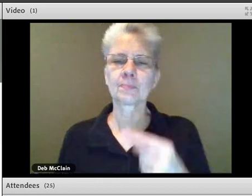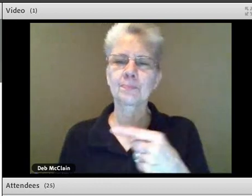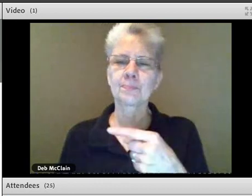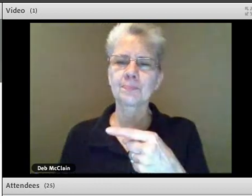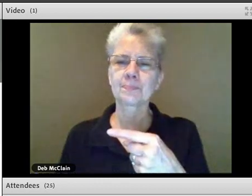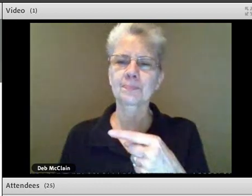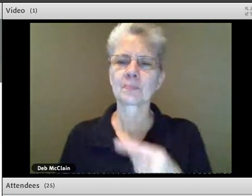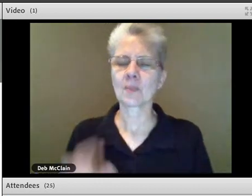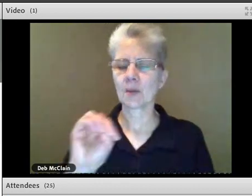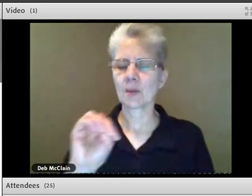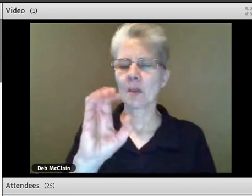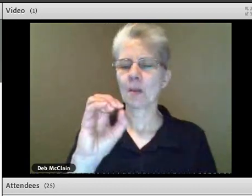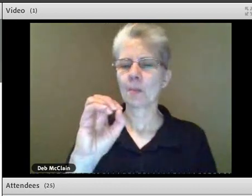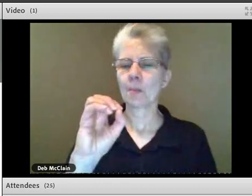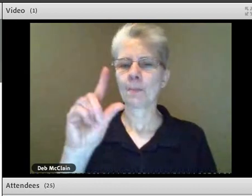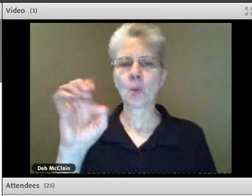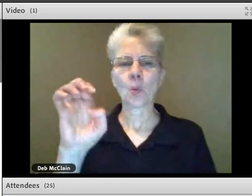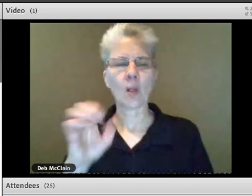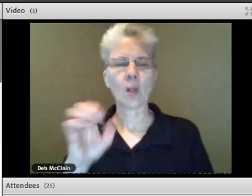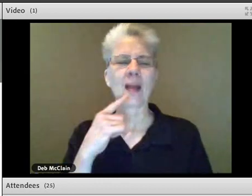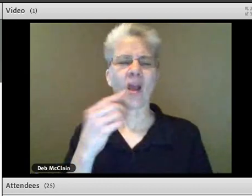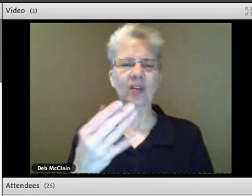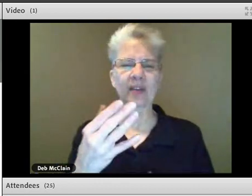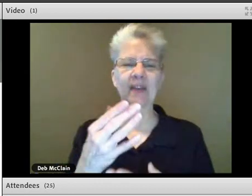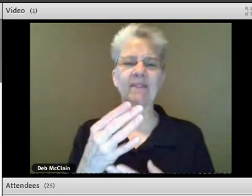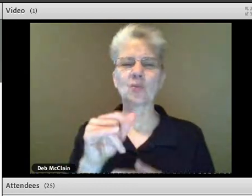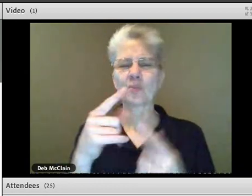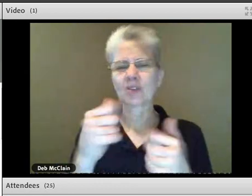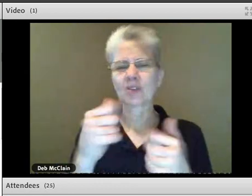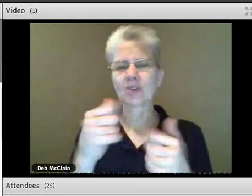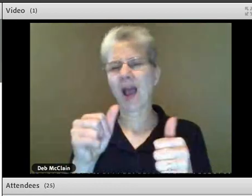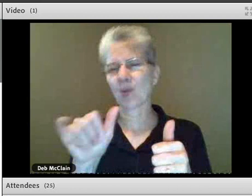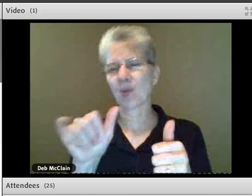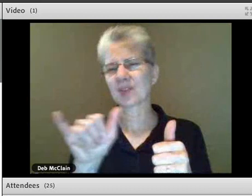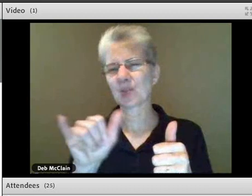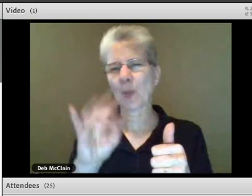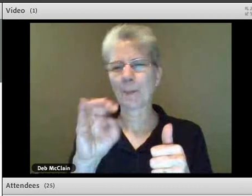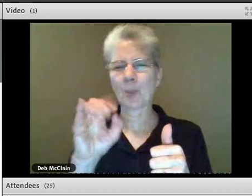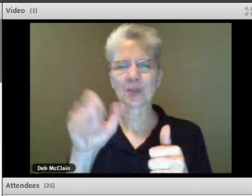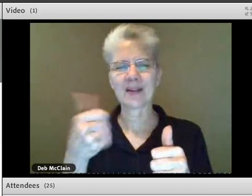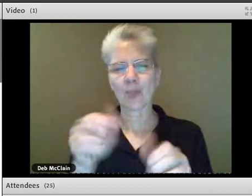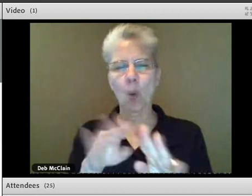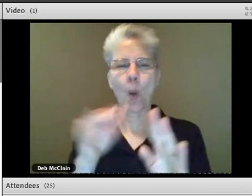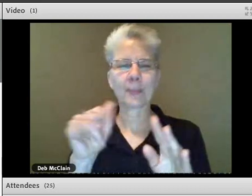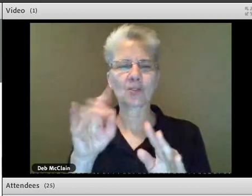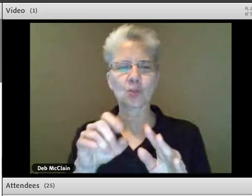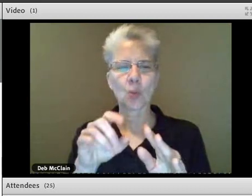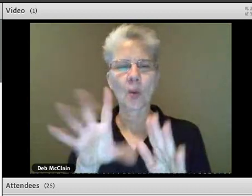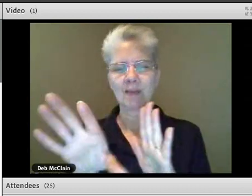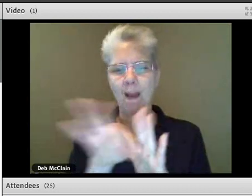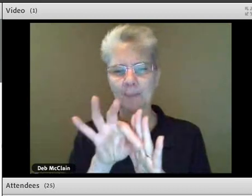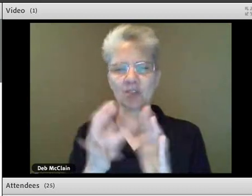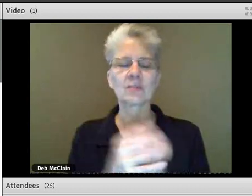Moodle is another open-sourced... And I gave the trial links. Moodle is another open-source option.